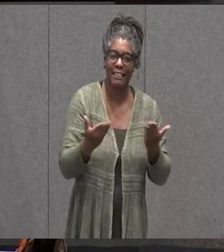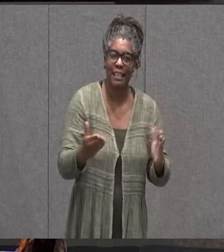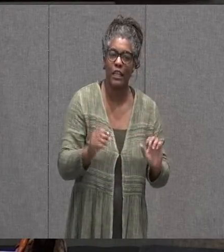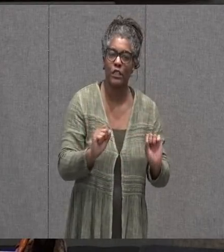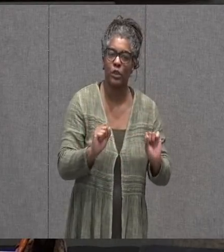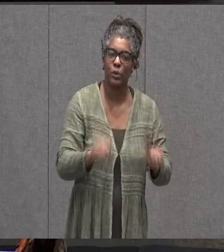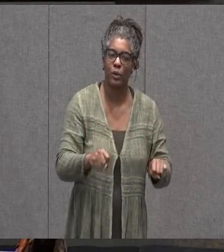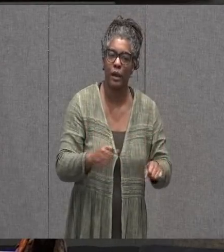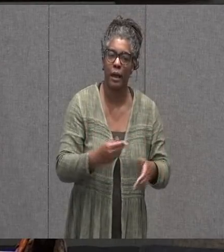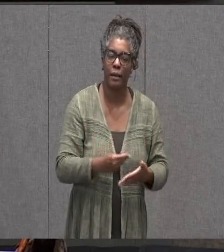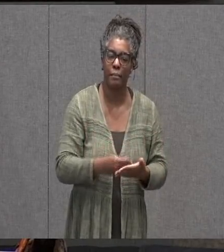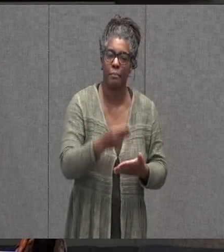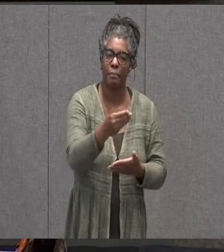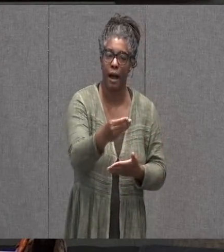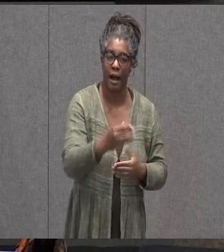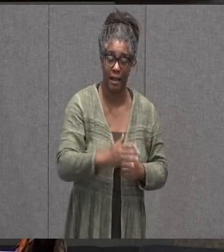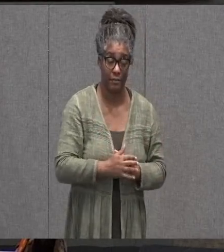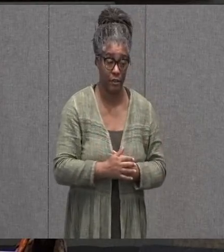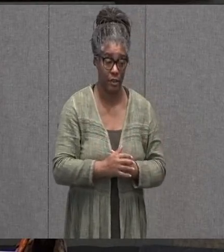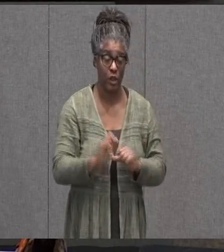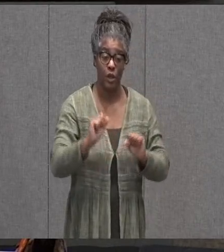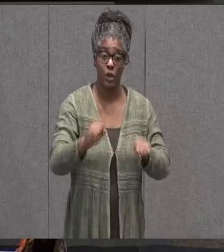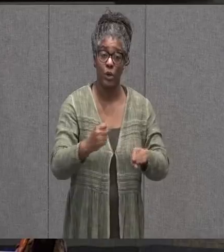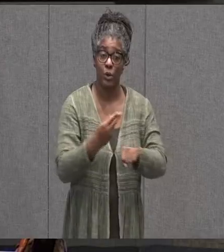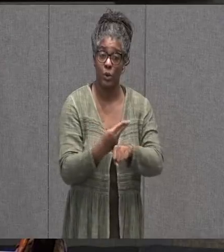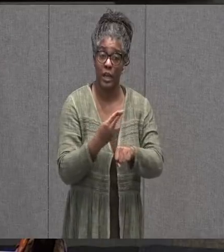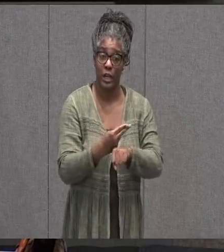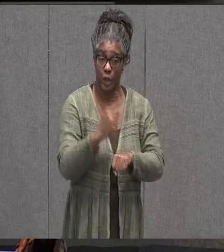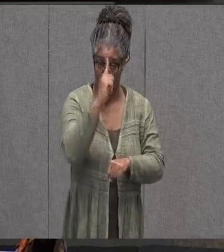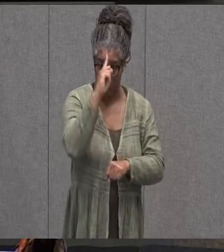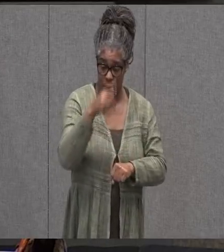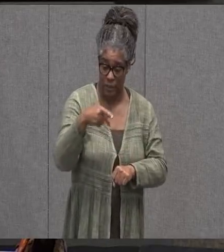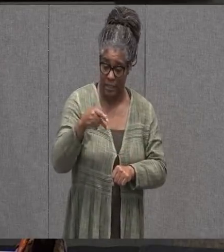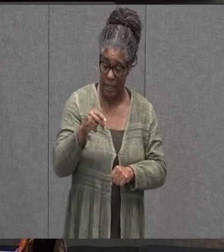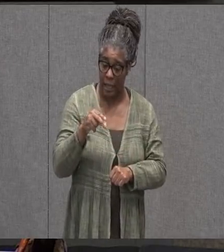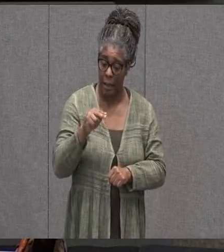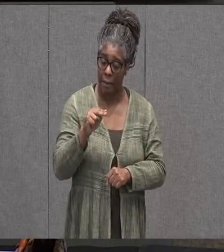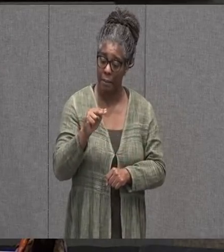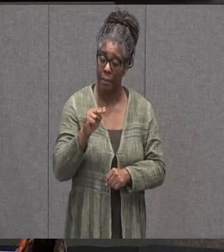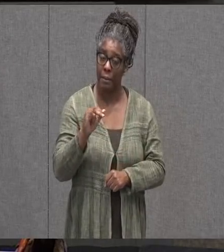You can use pennies, like Benny did in the story, to buy items like these.